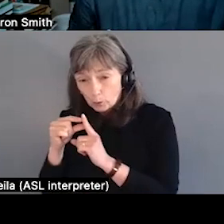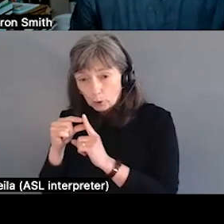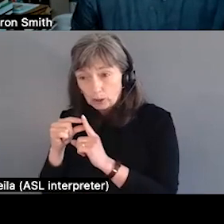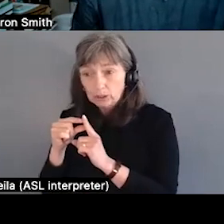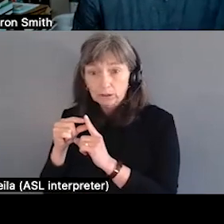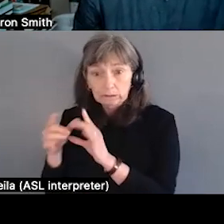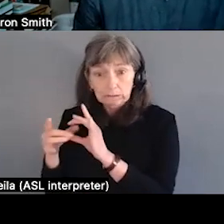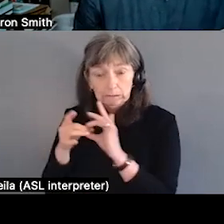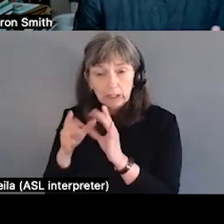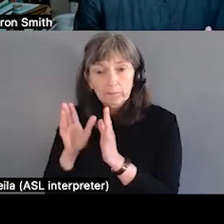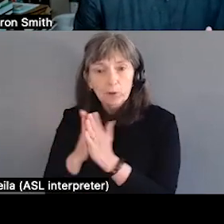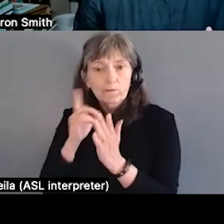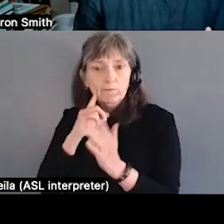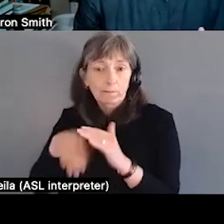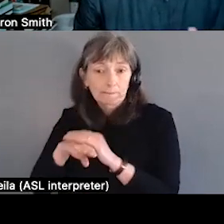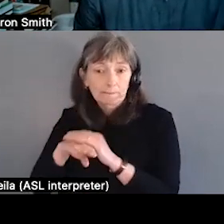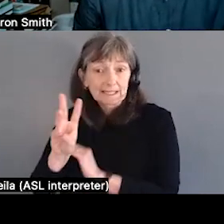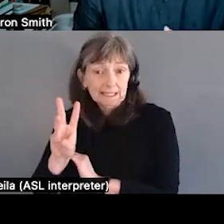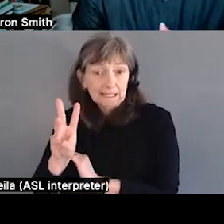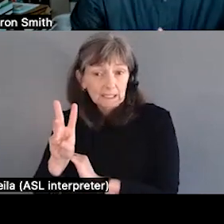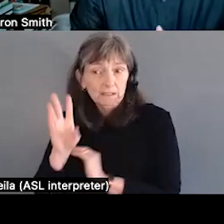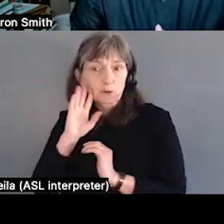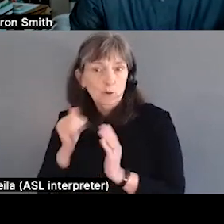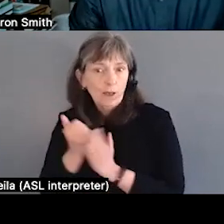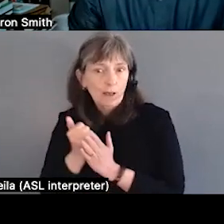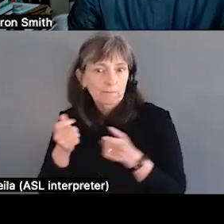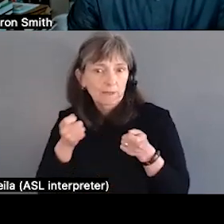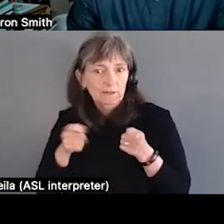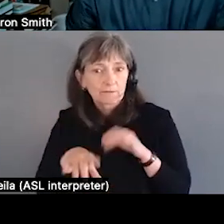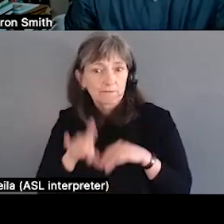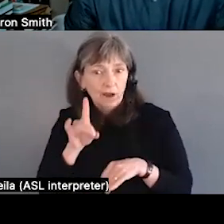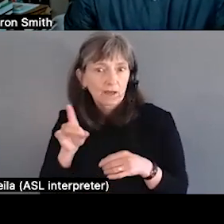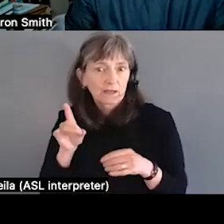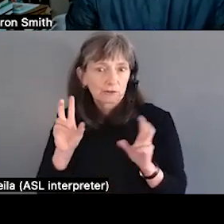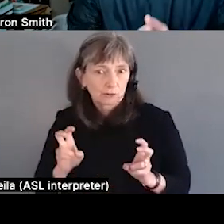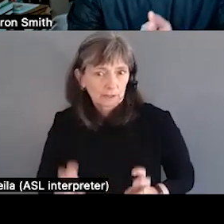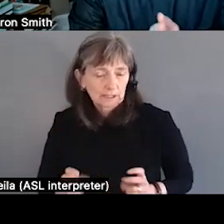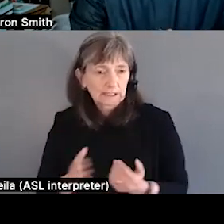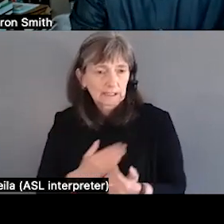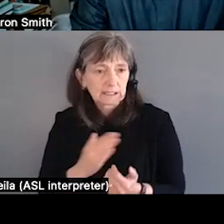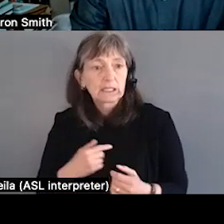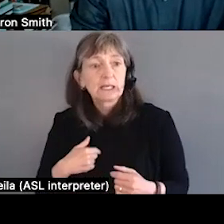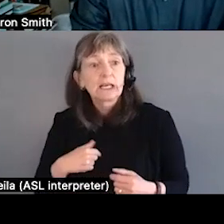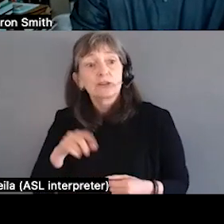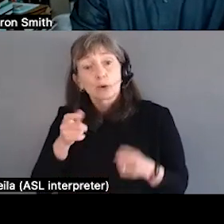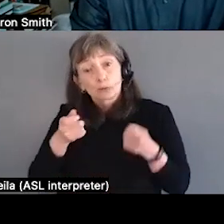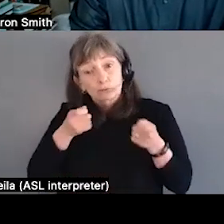Successful management of metadata on titles is a crucial part of ensuring a title is successful and